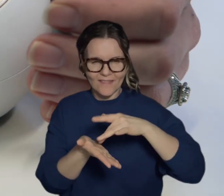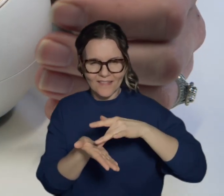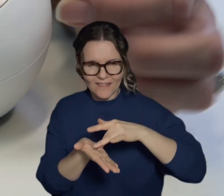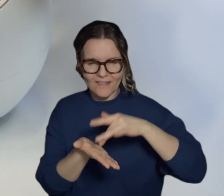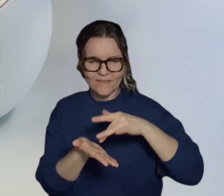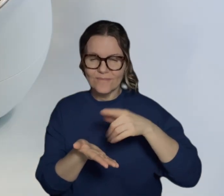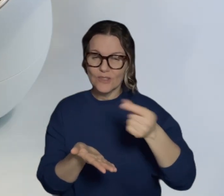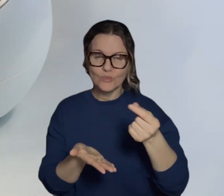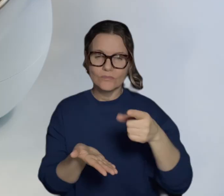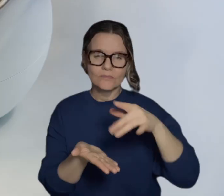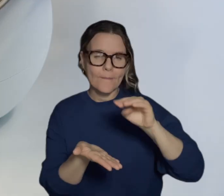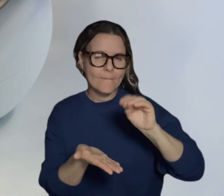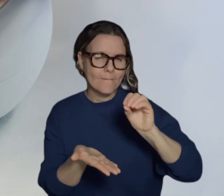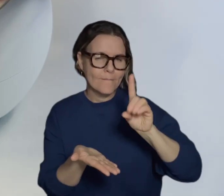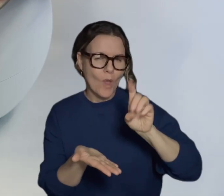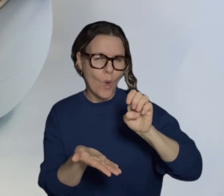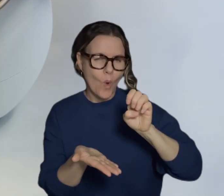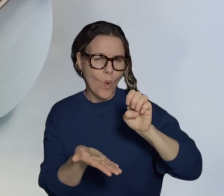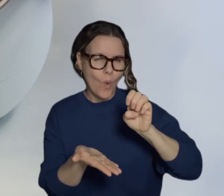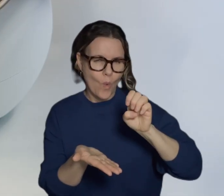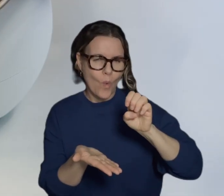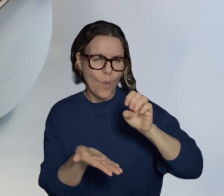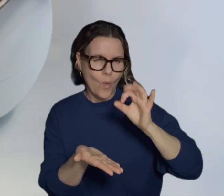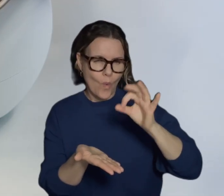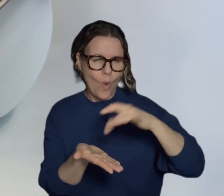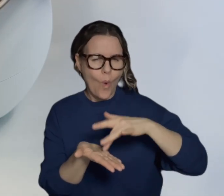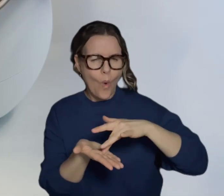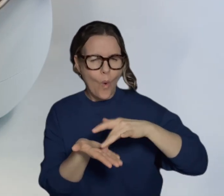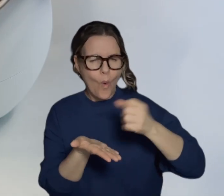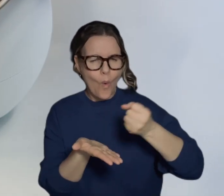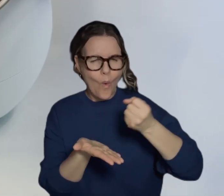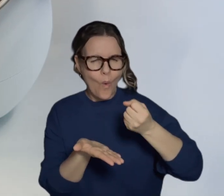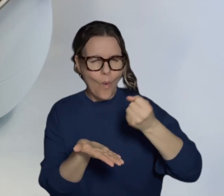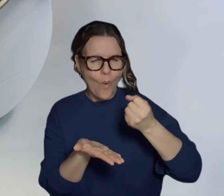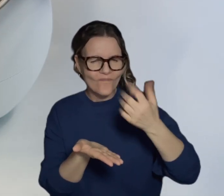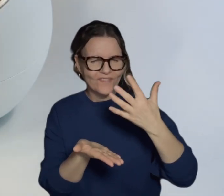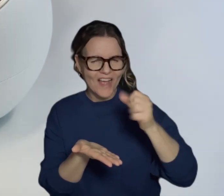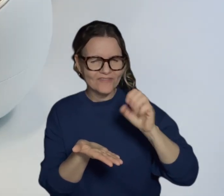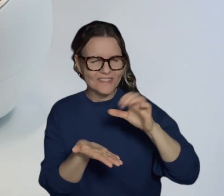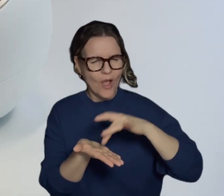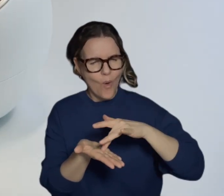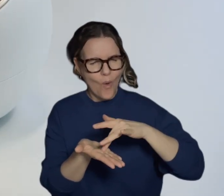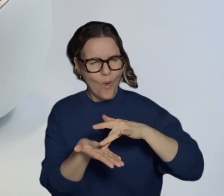that beeping you can just press and hold the mode button for 5 seconds and it will have this little